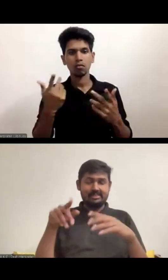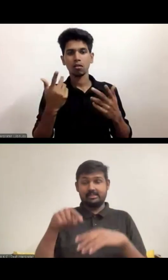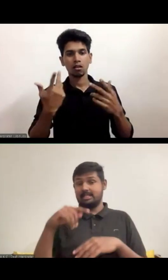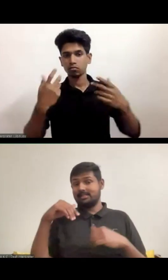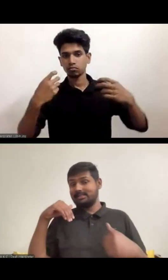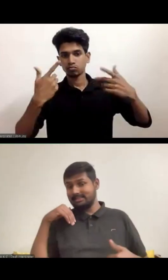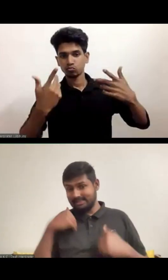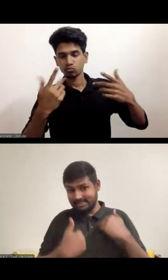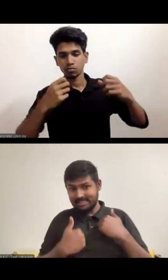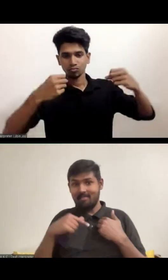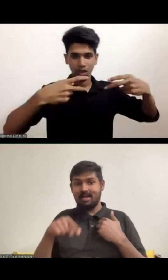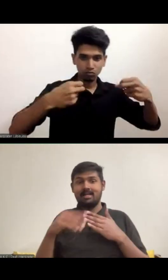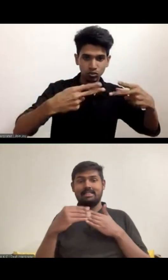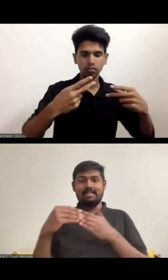range of other accessibility features.